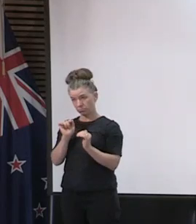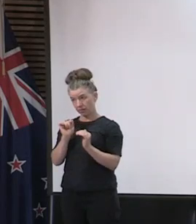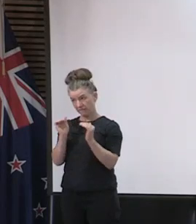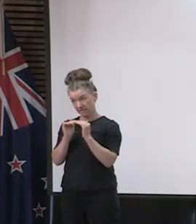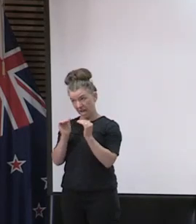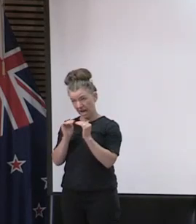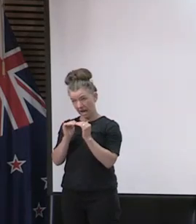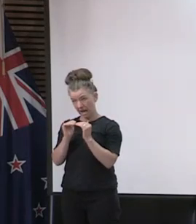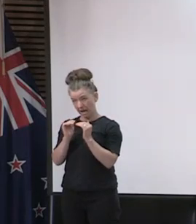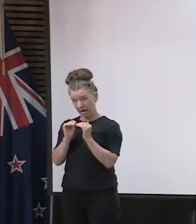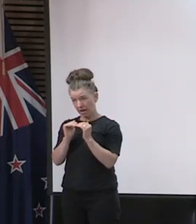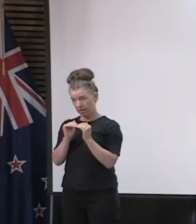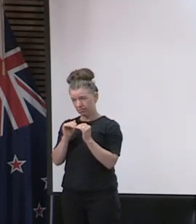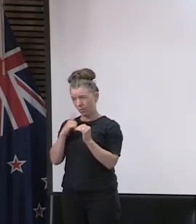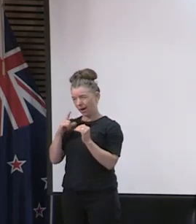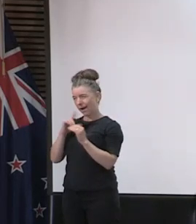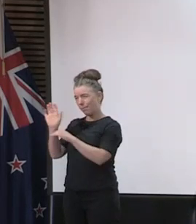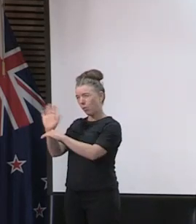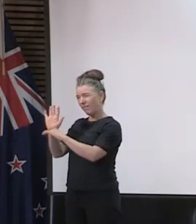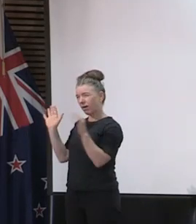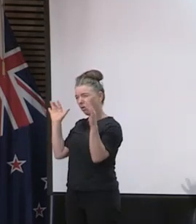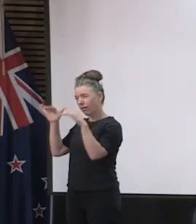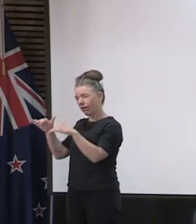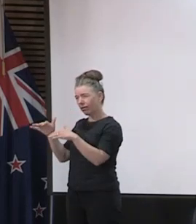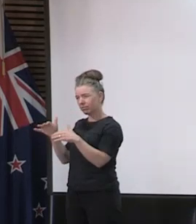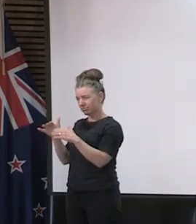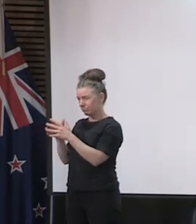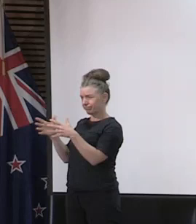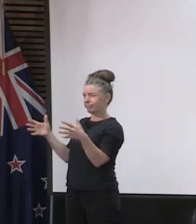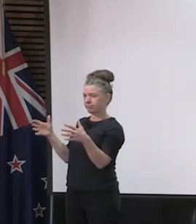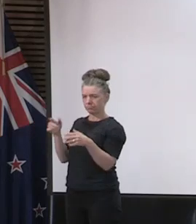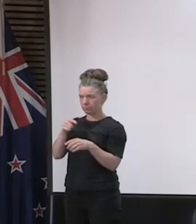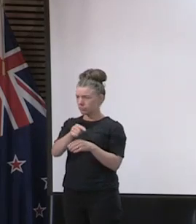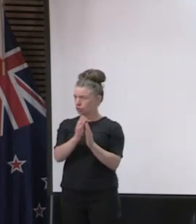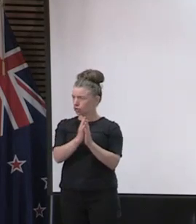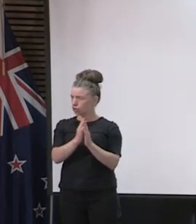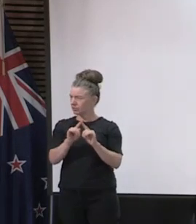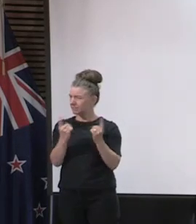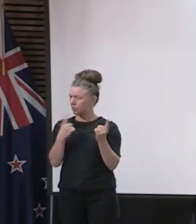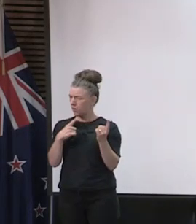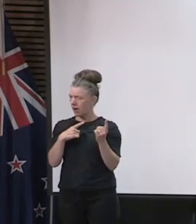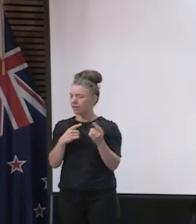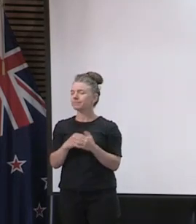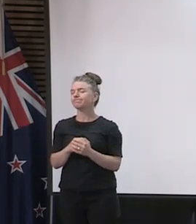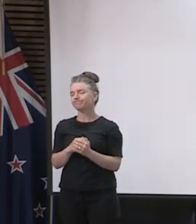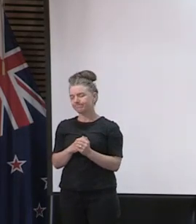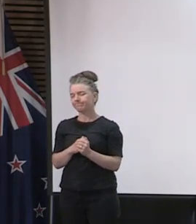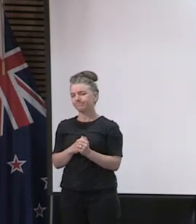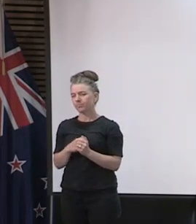weekly church and worship services. Is that fair? When the same principle applies to...